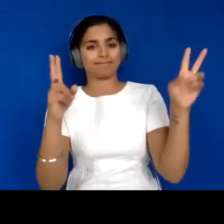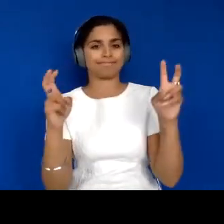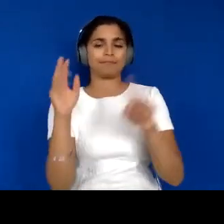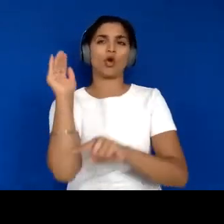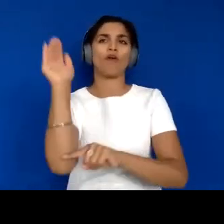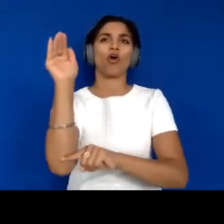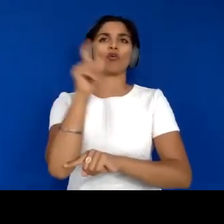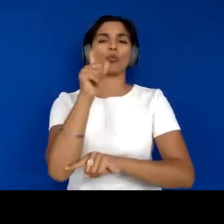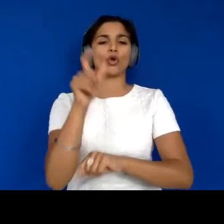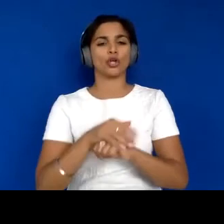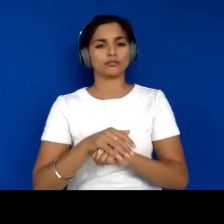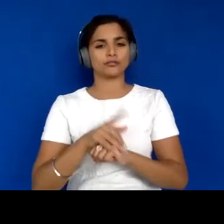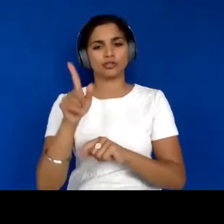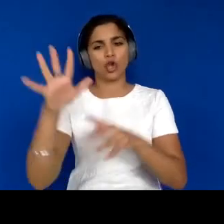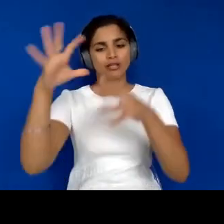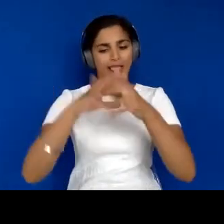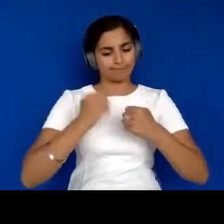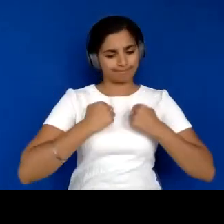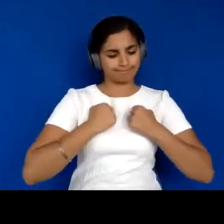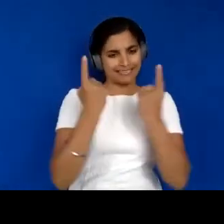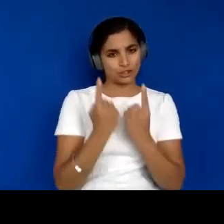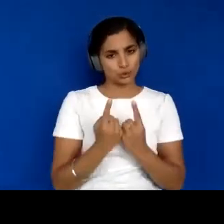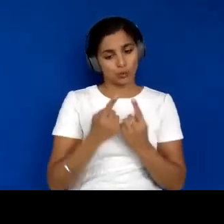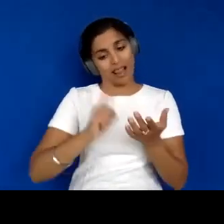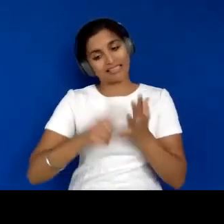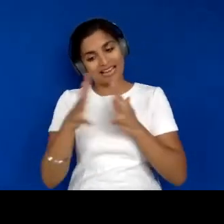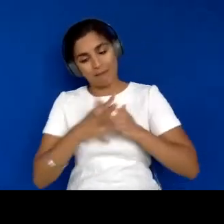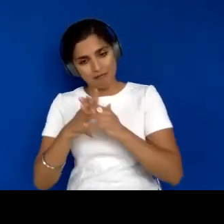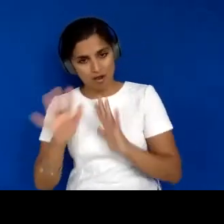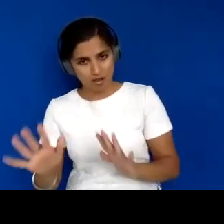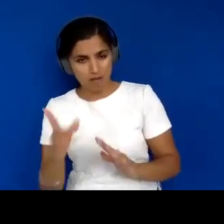issues faced in Latin America that is correct